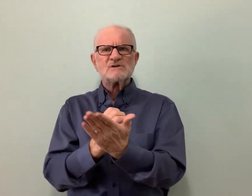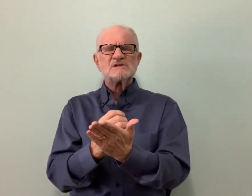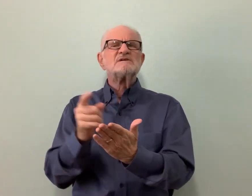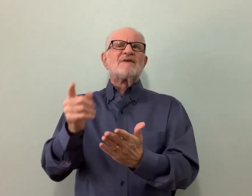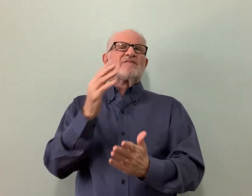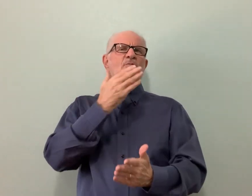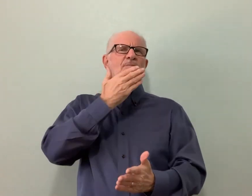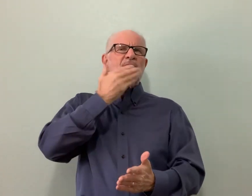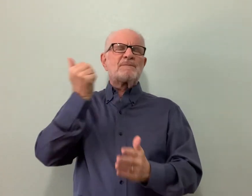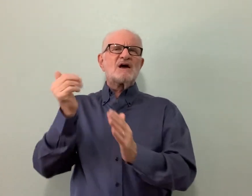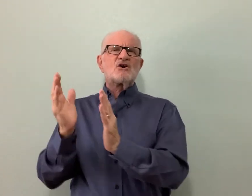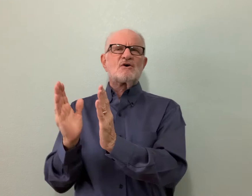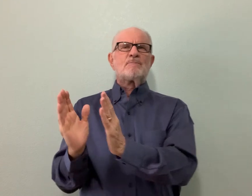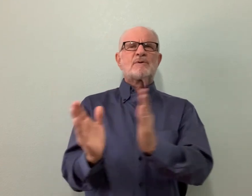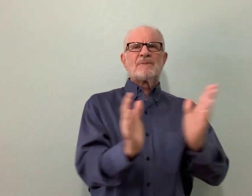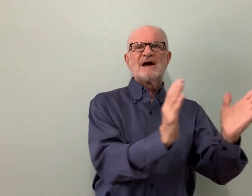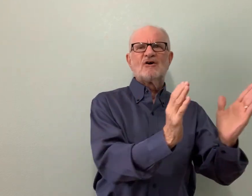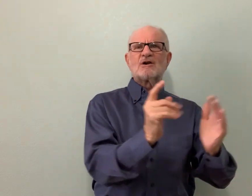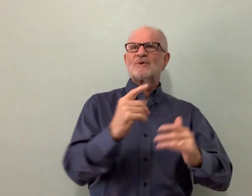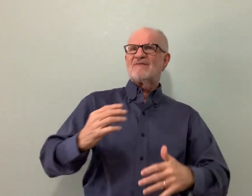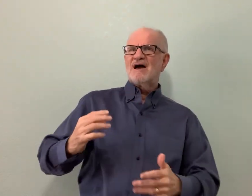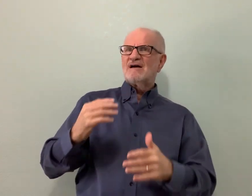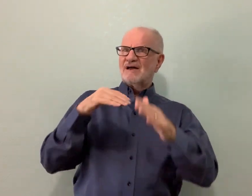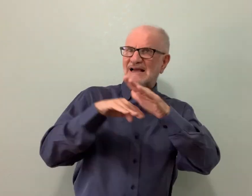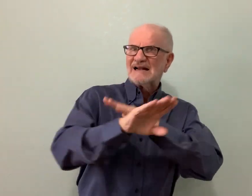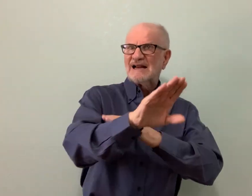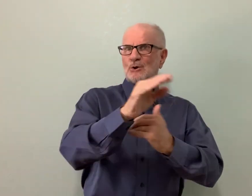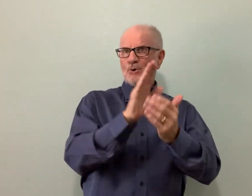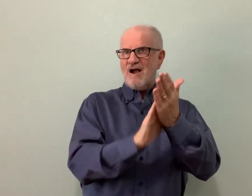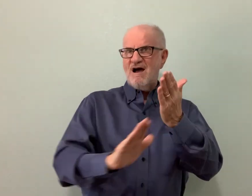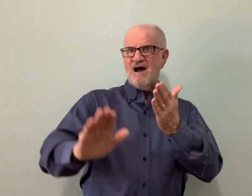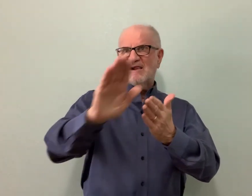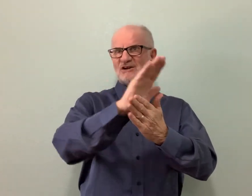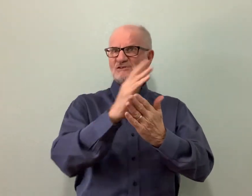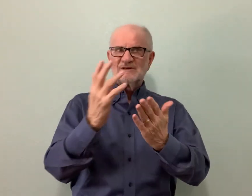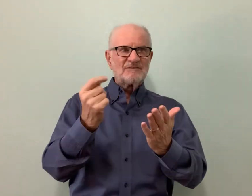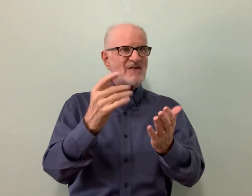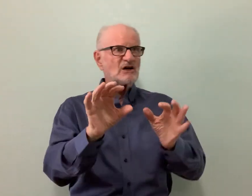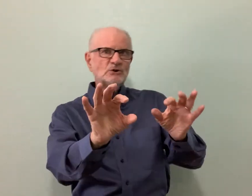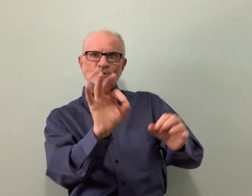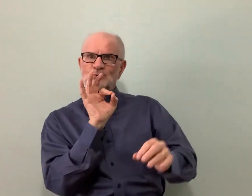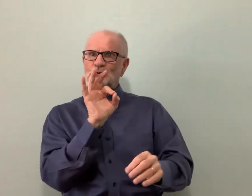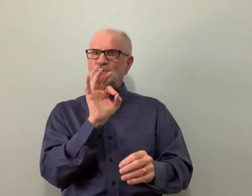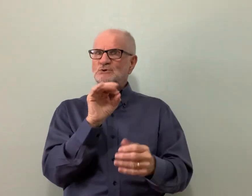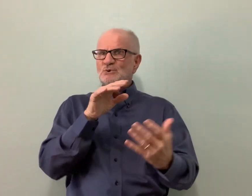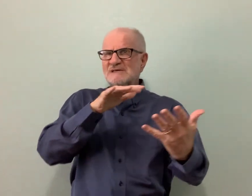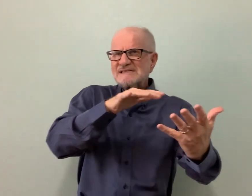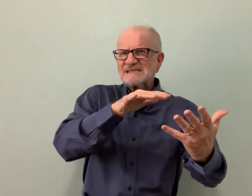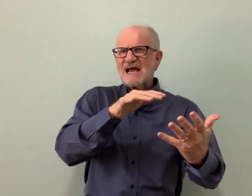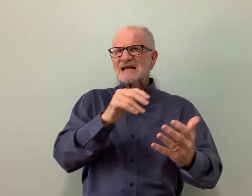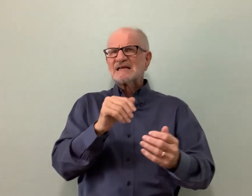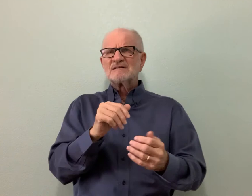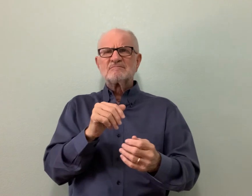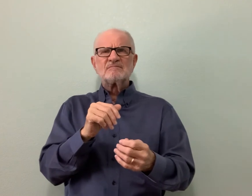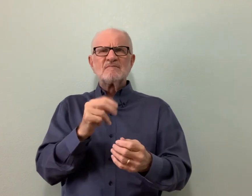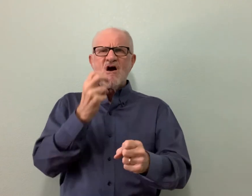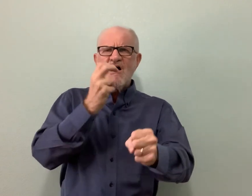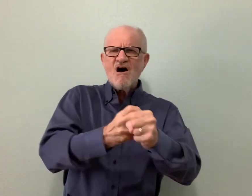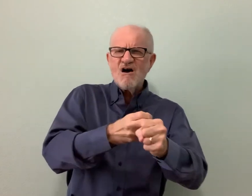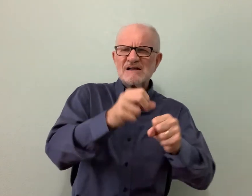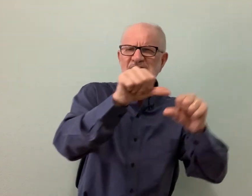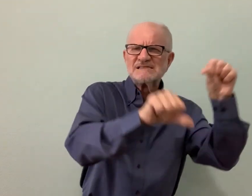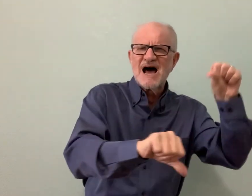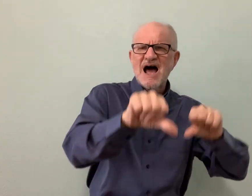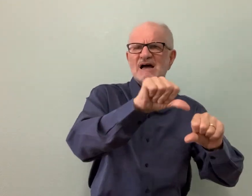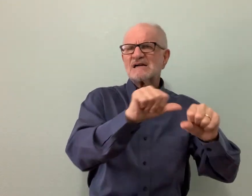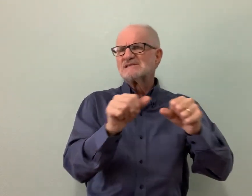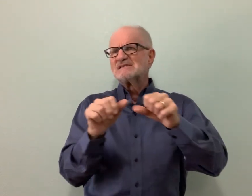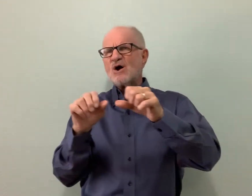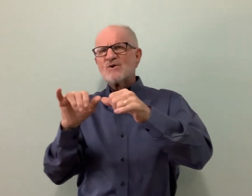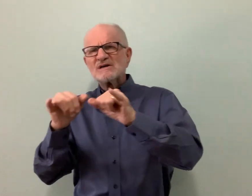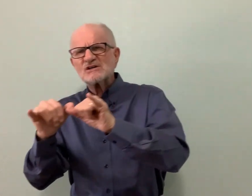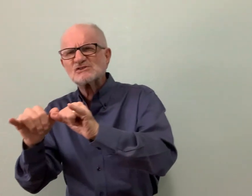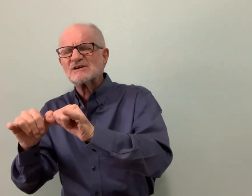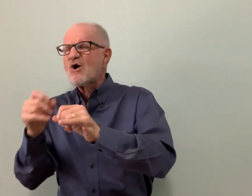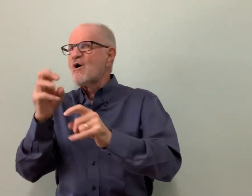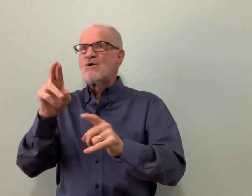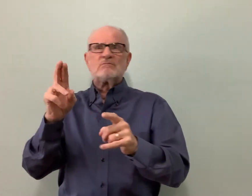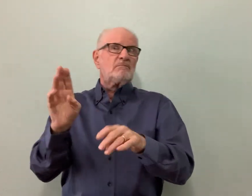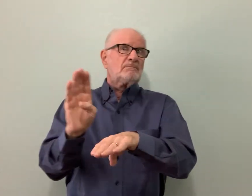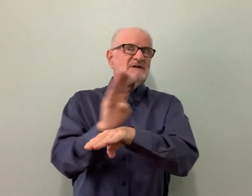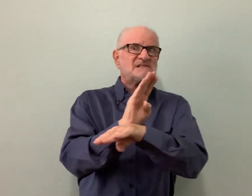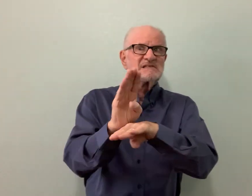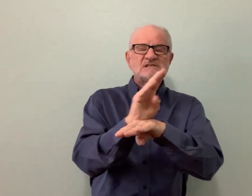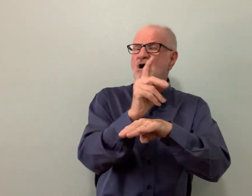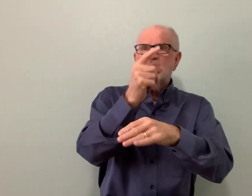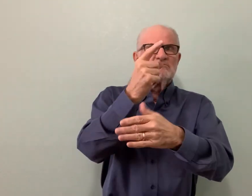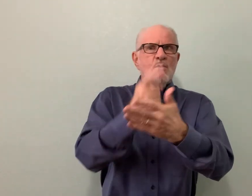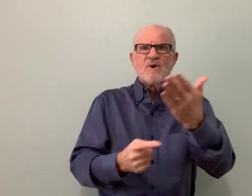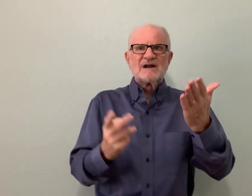They'll be better prepared to enter college, and choose to study more advanced science or engineering or business, or whatever.